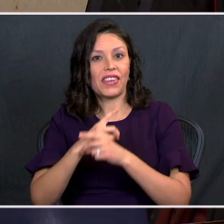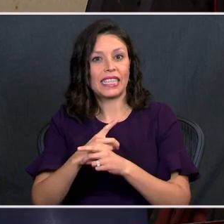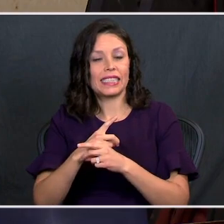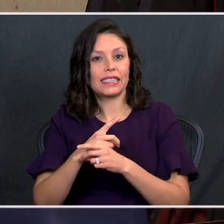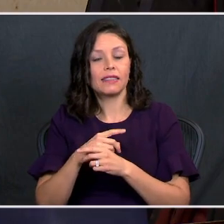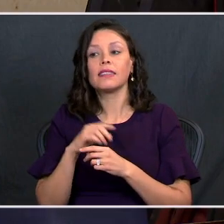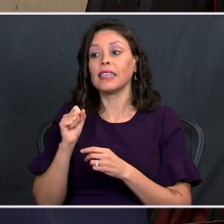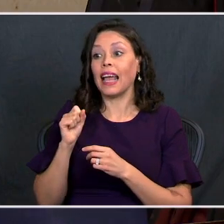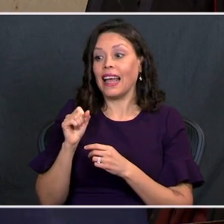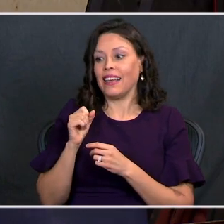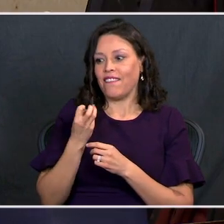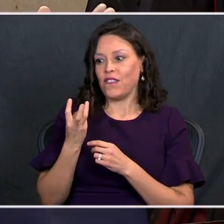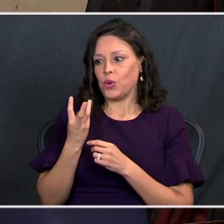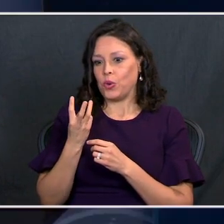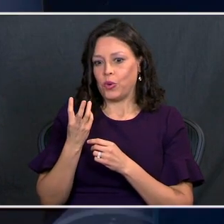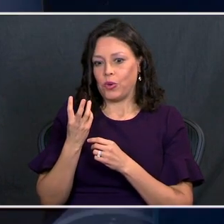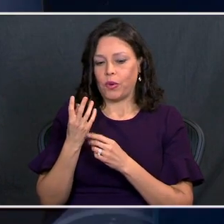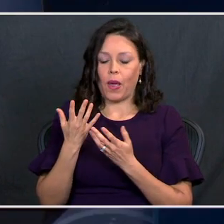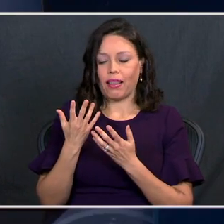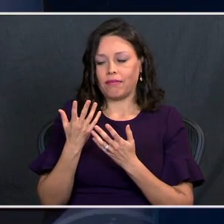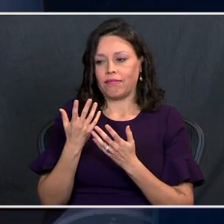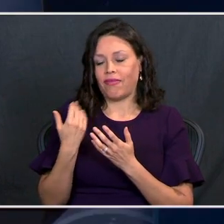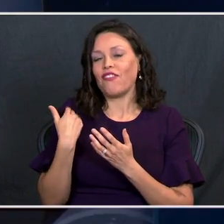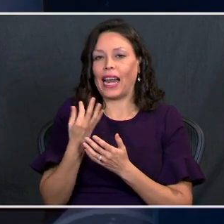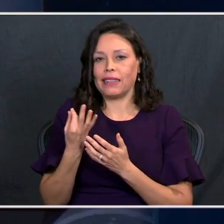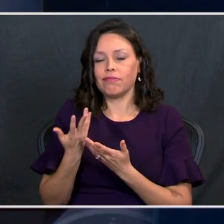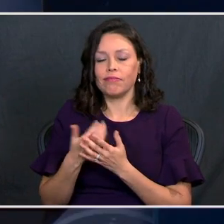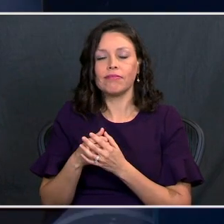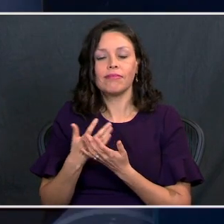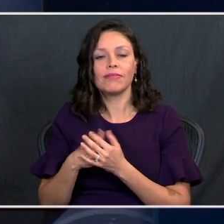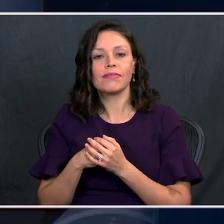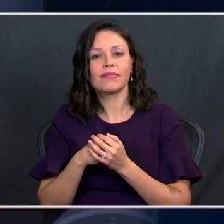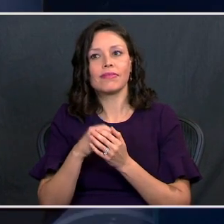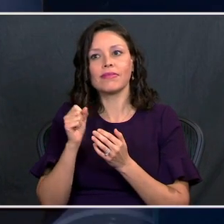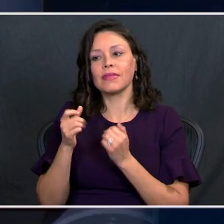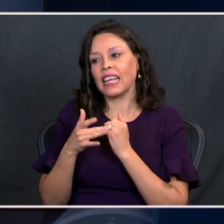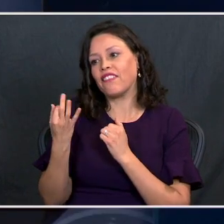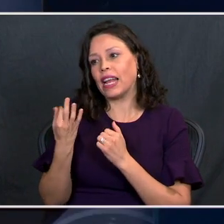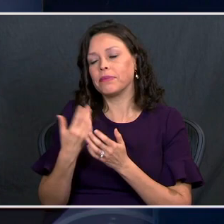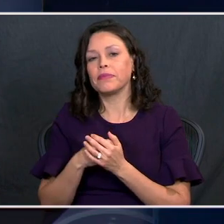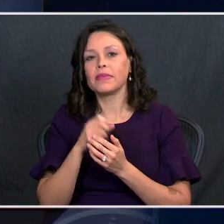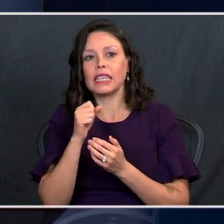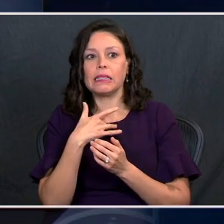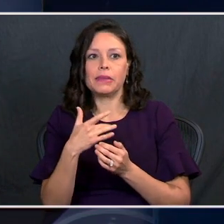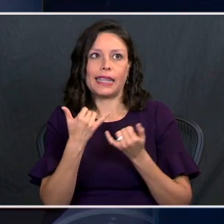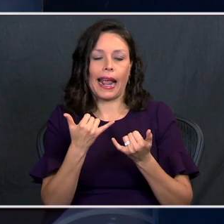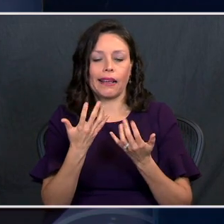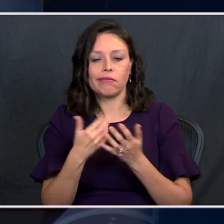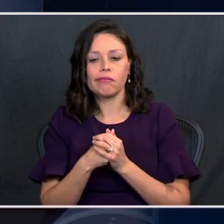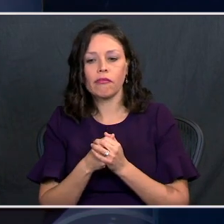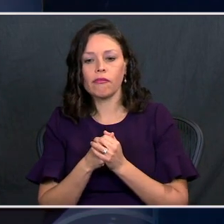Ms. Psaki: As of a few -- well, I guess, Friday, but — The Press: Technically Friday -- Ms. Psaki: Technically Friday. The Press: -- but ceremonially today. Ms. Psaki: Yes, exactly.